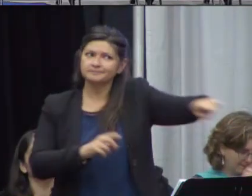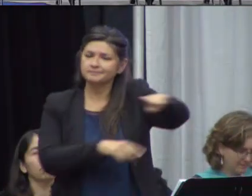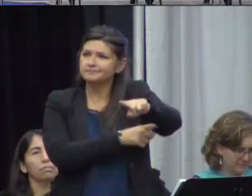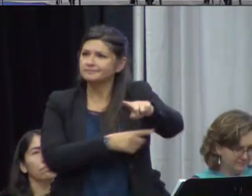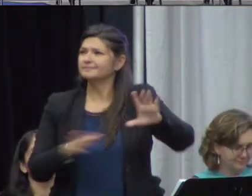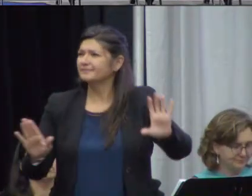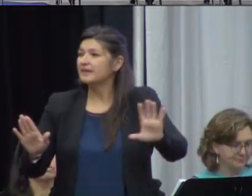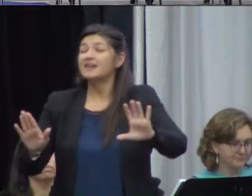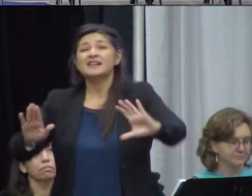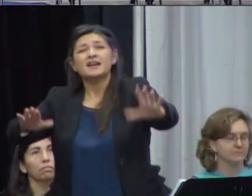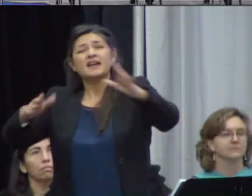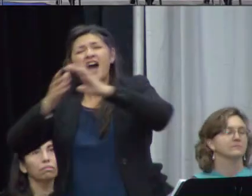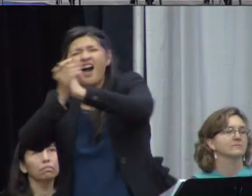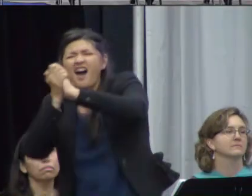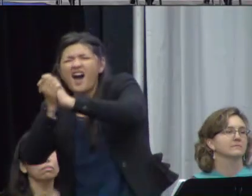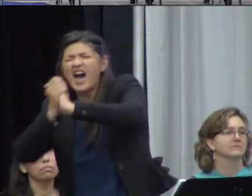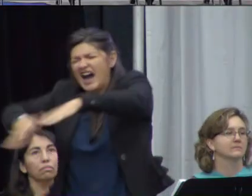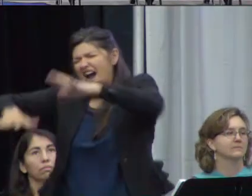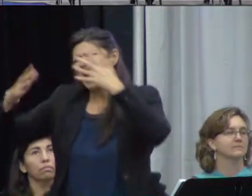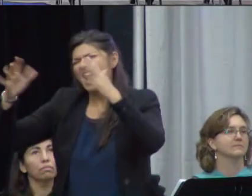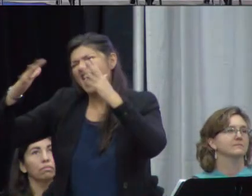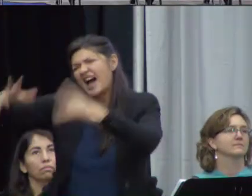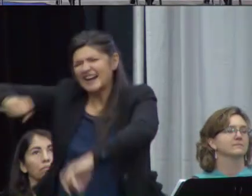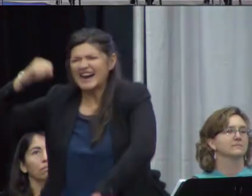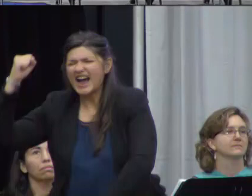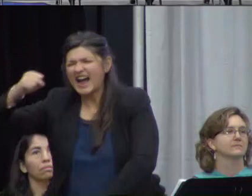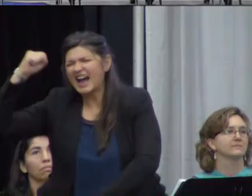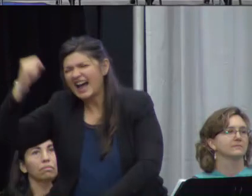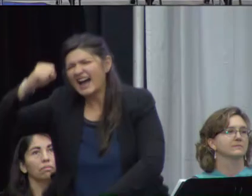from any excessive cheering and the use of noisemakers